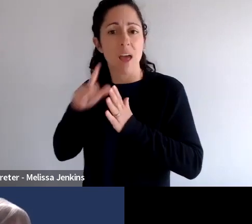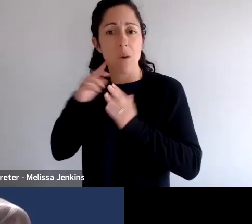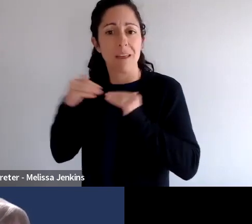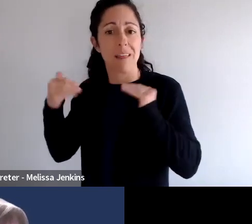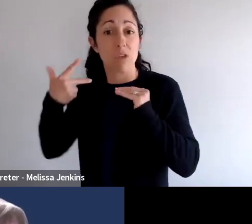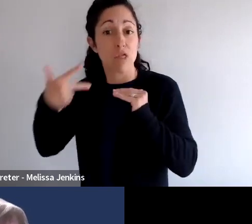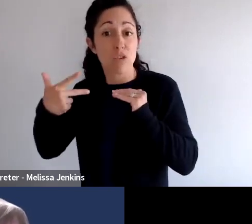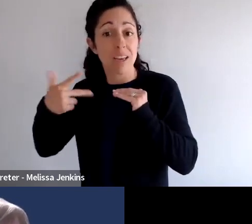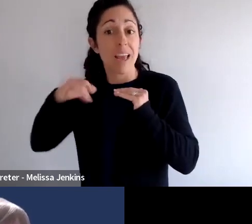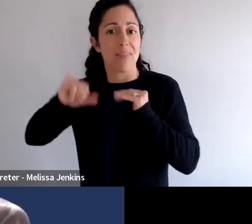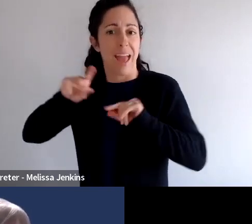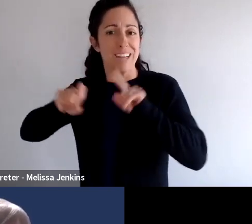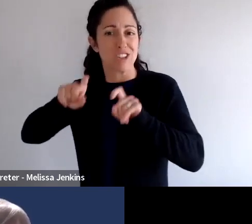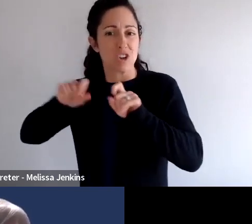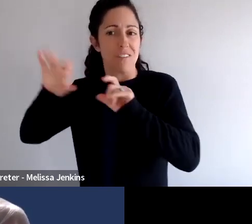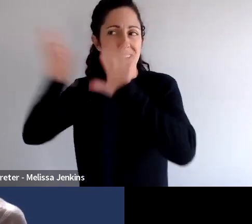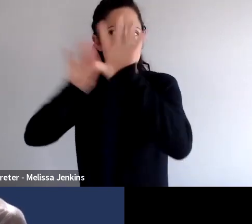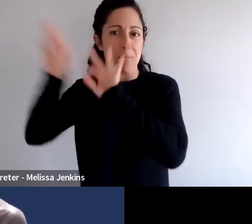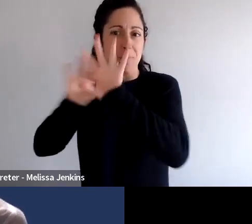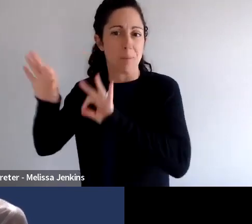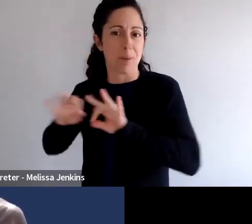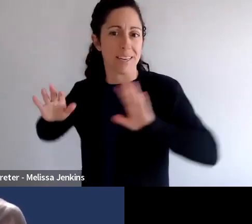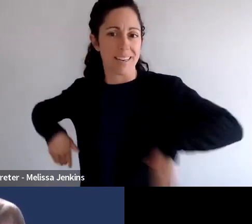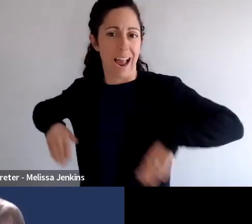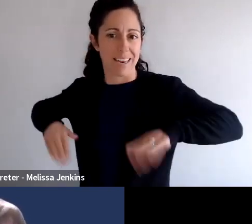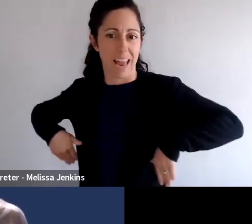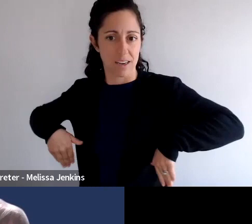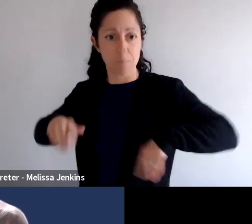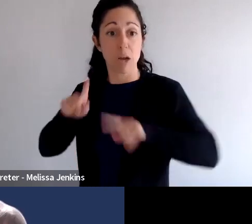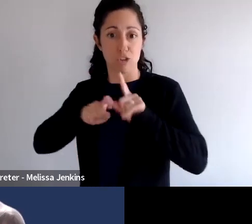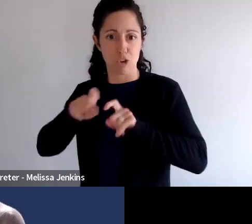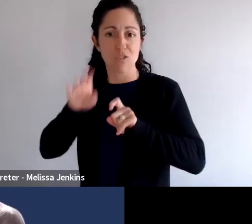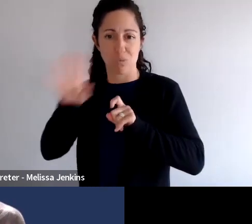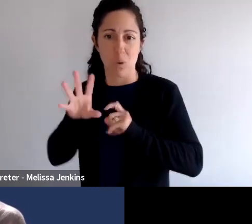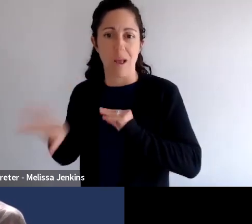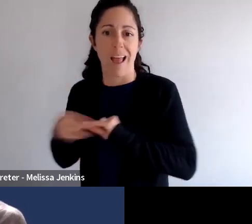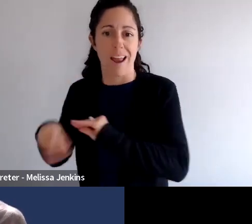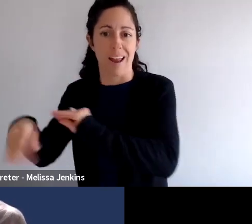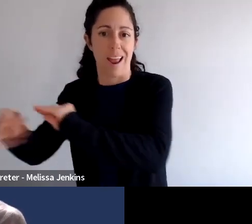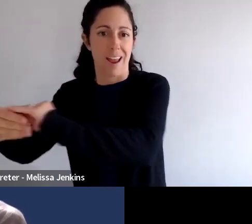as I said, there, we'll always be adding surveys. Keith: Okay, great. Alright, well thank you very much for the